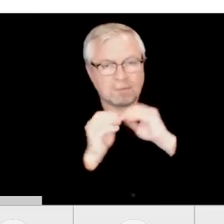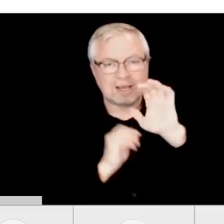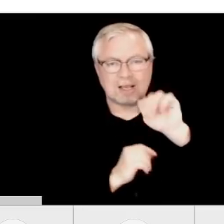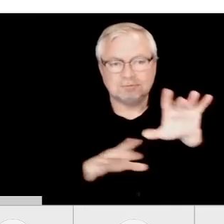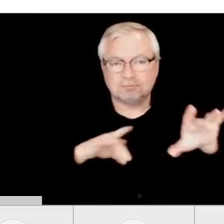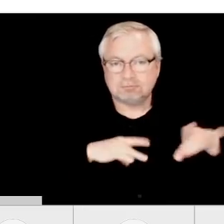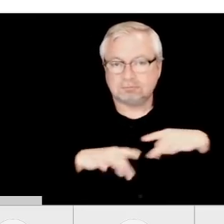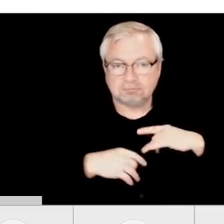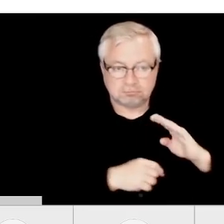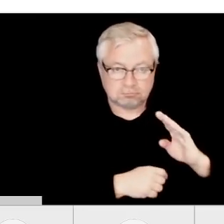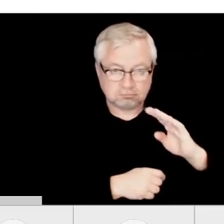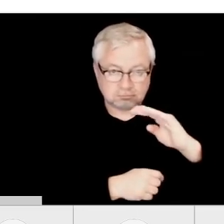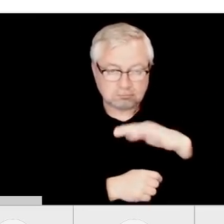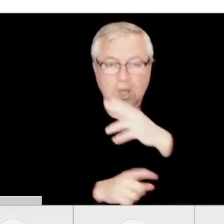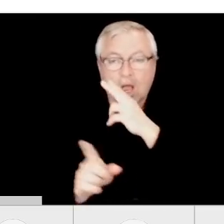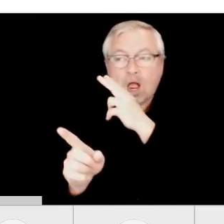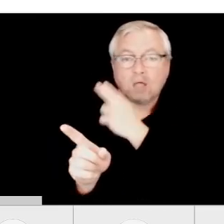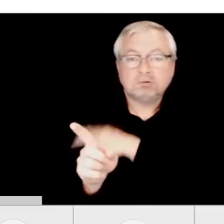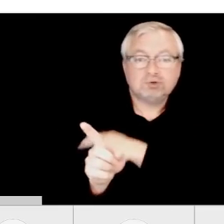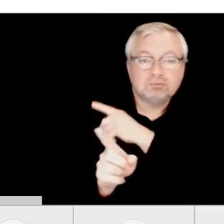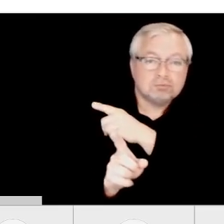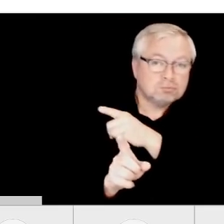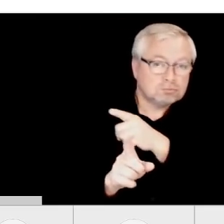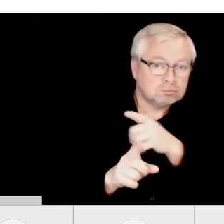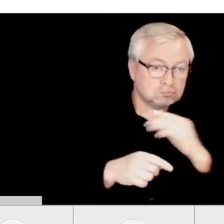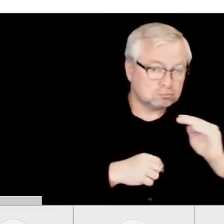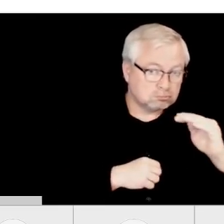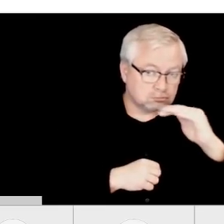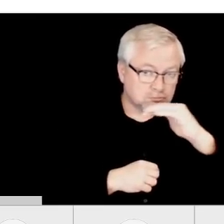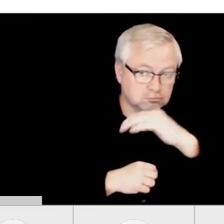for at least 14 days following peak infection.